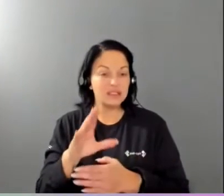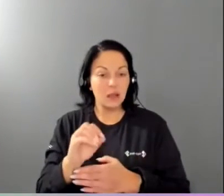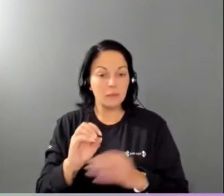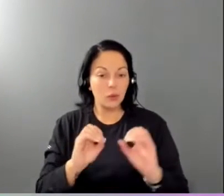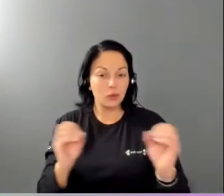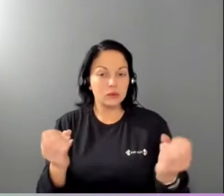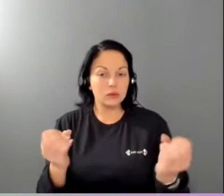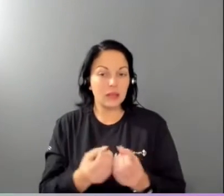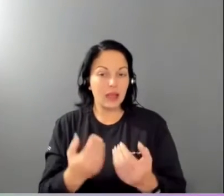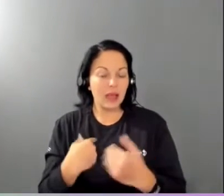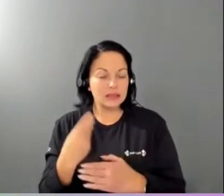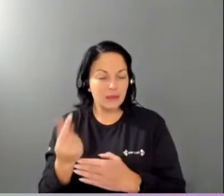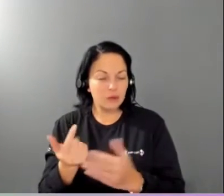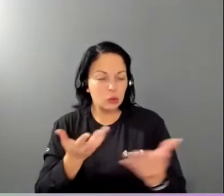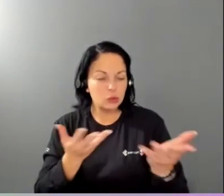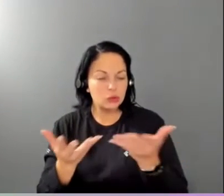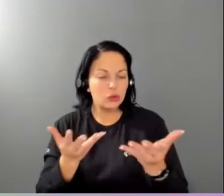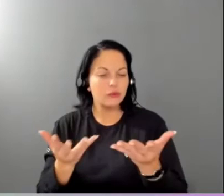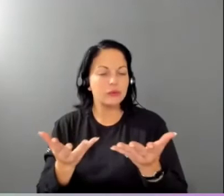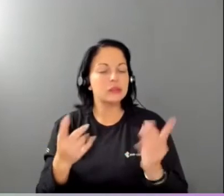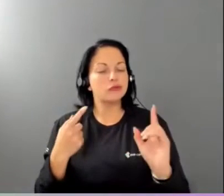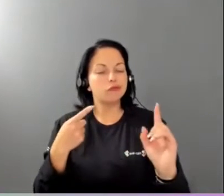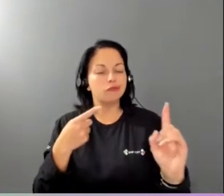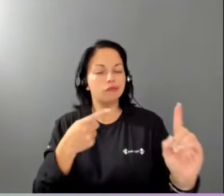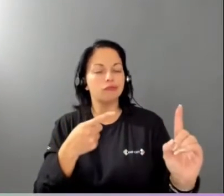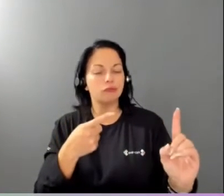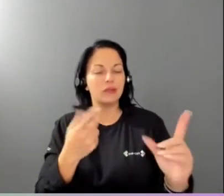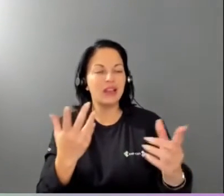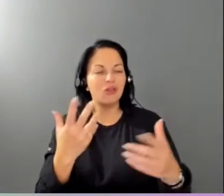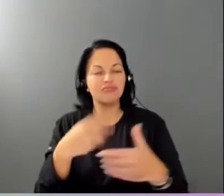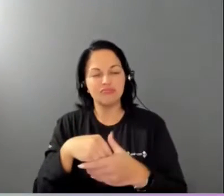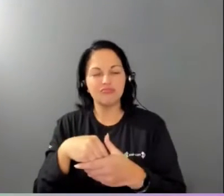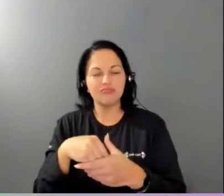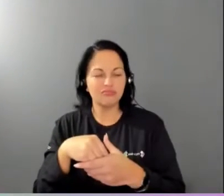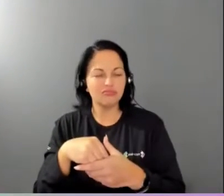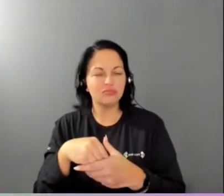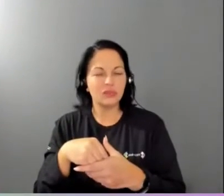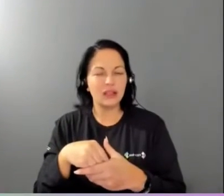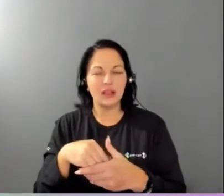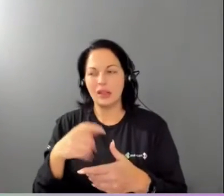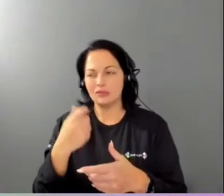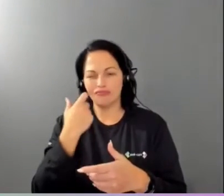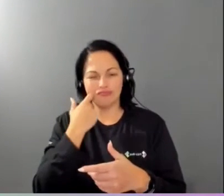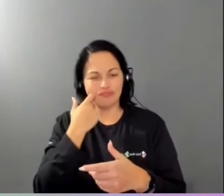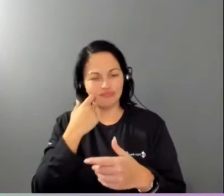The initial level, we halt the initial one. The first level. Often, this is an company or organization that